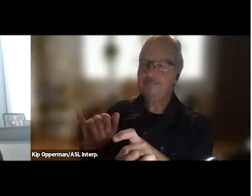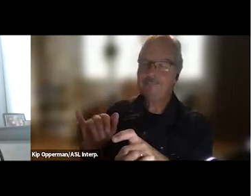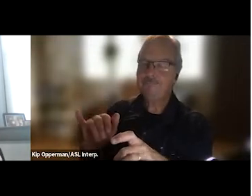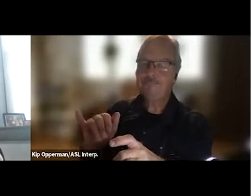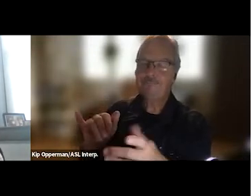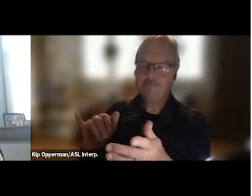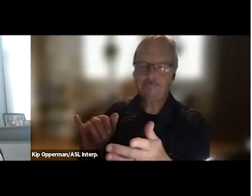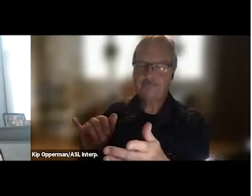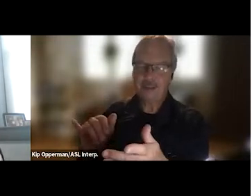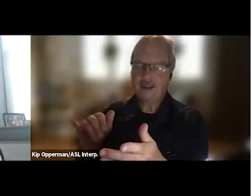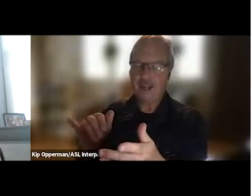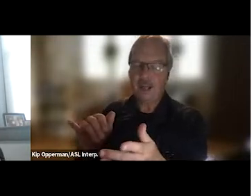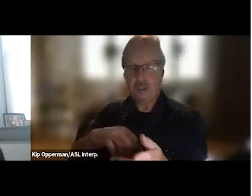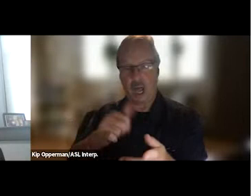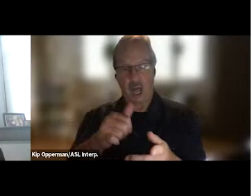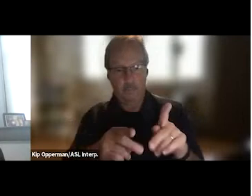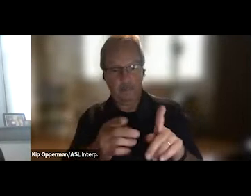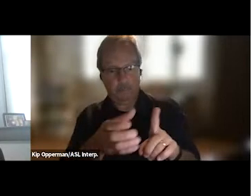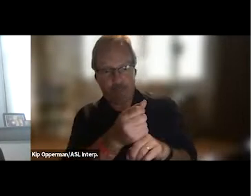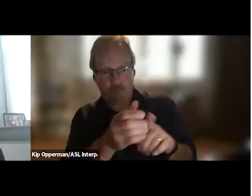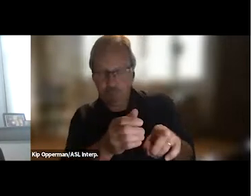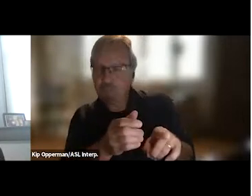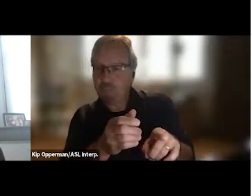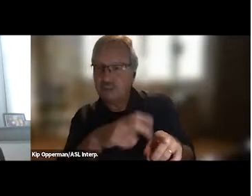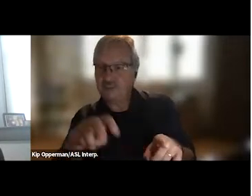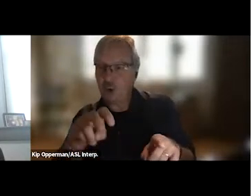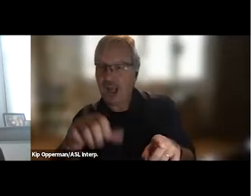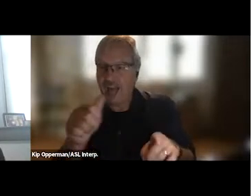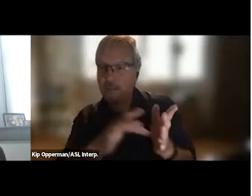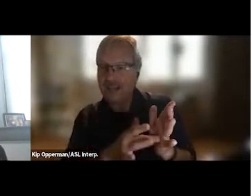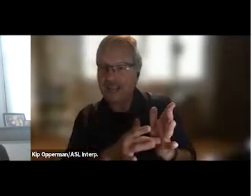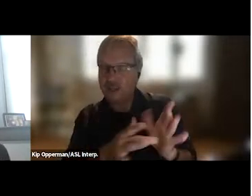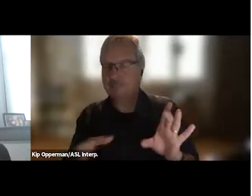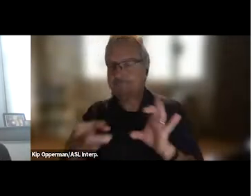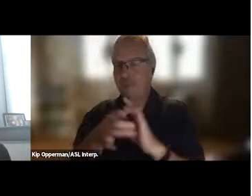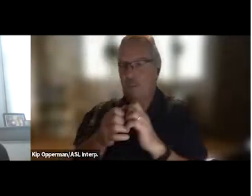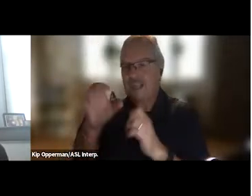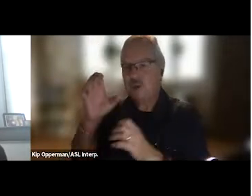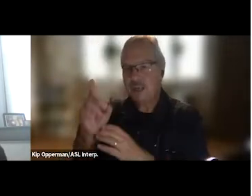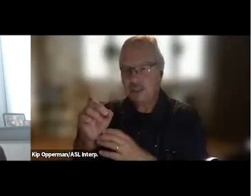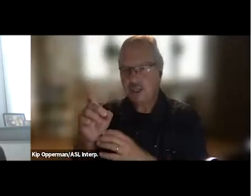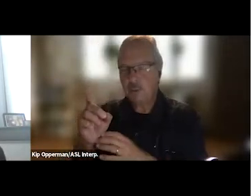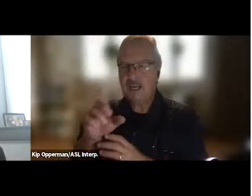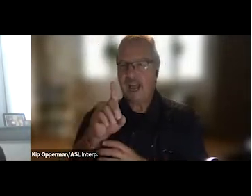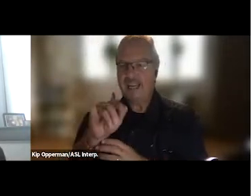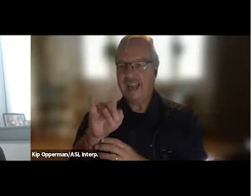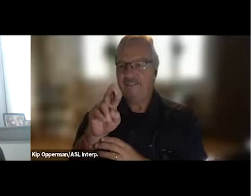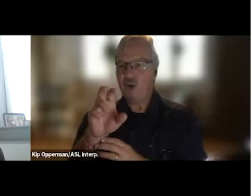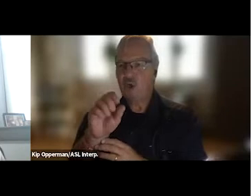any other type of medication in the jail. And this ties into the education when diversion first came up for us in the facility,